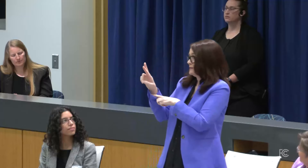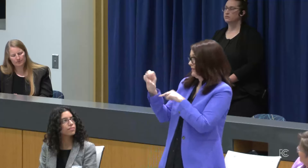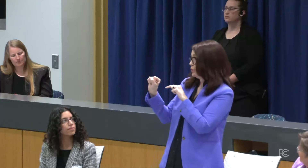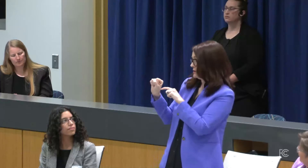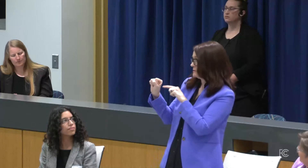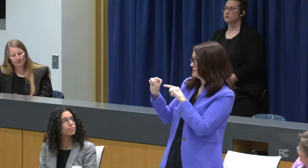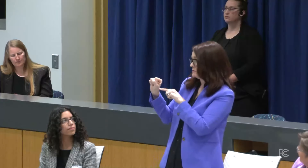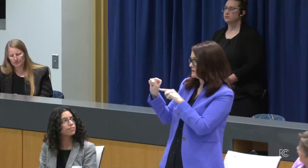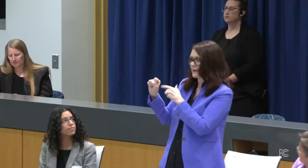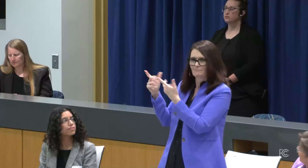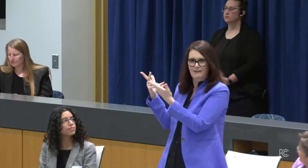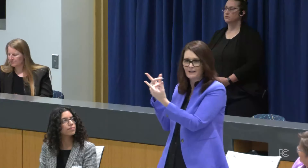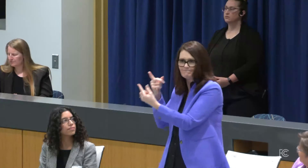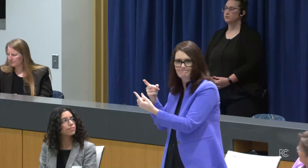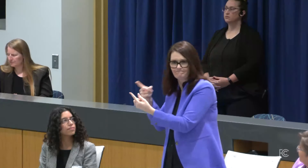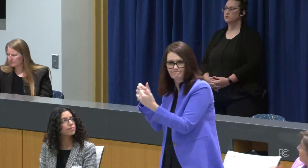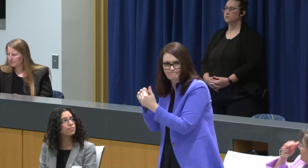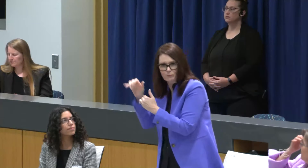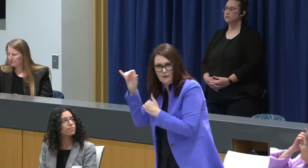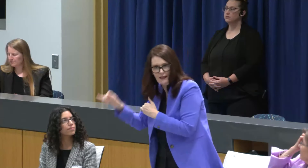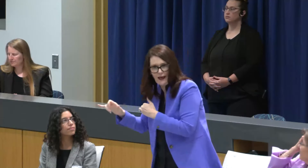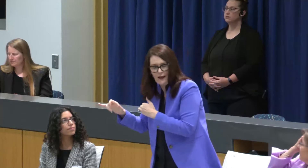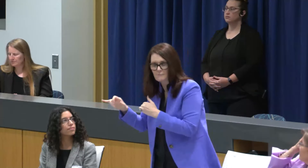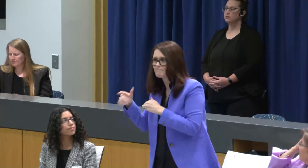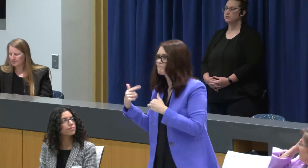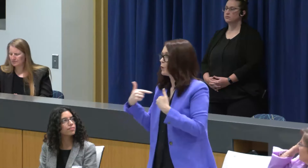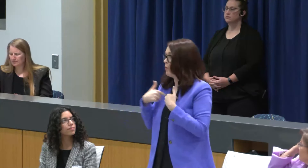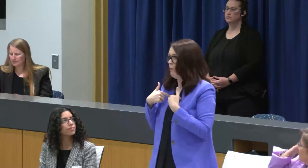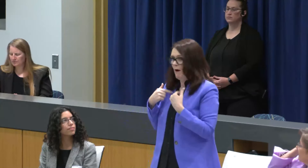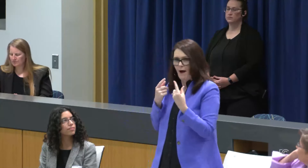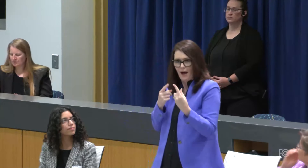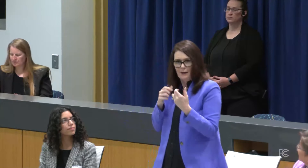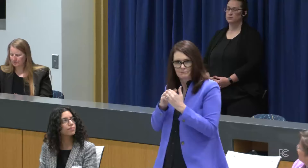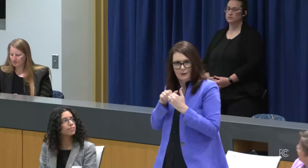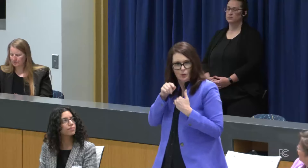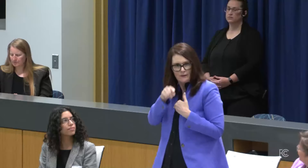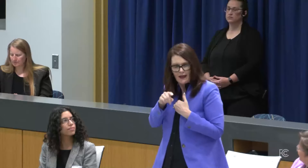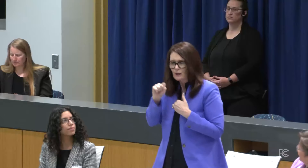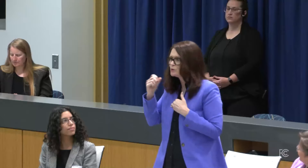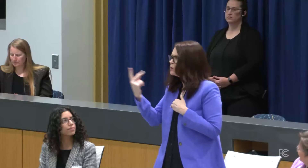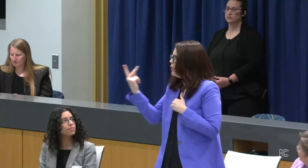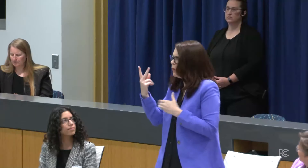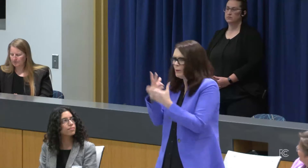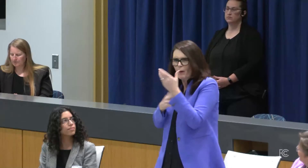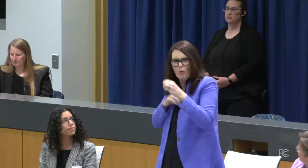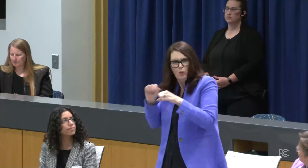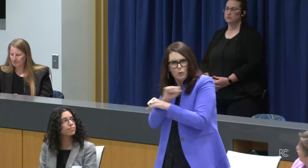LANGUAGE IS ENGLISH MY HOUSE MY -- MY HUSBAND MY OTHER HALF HIS FIRST LANGUAGE IS ASL AND WE INTERACT WITH